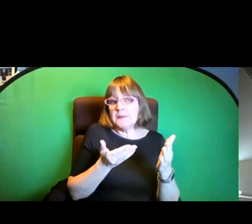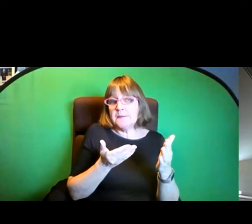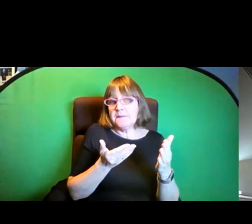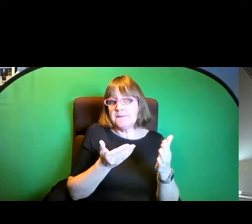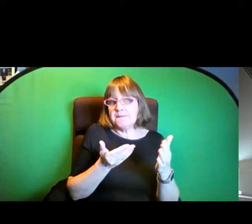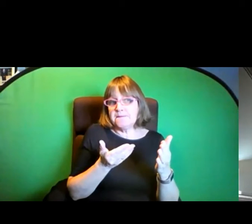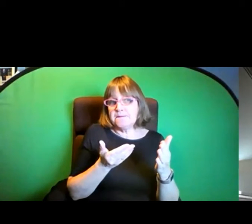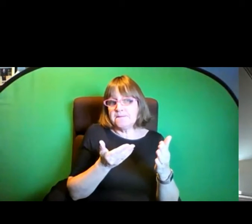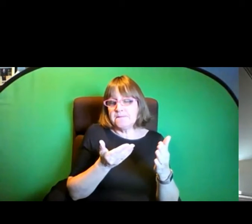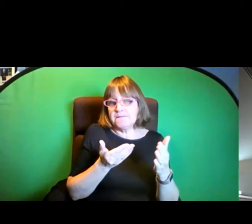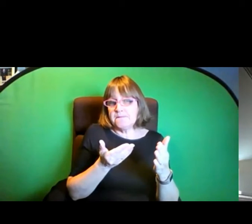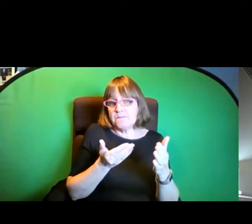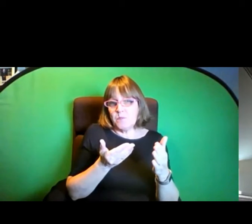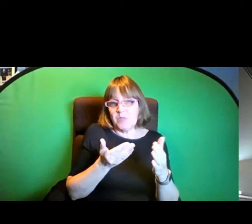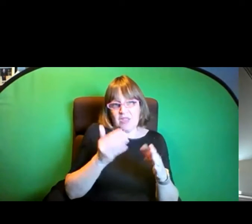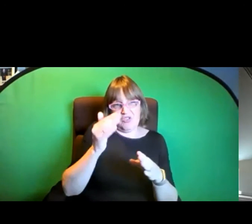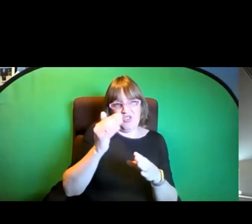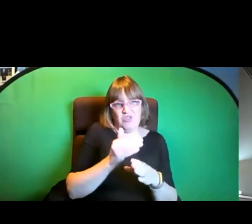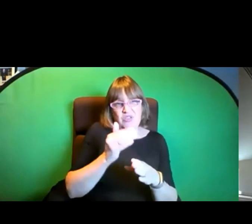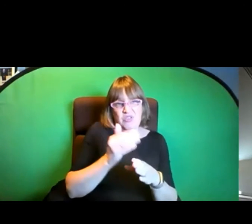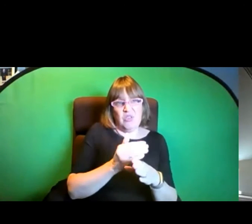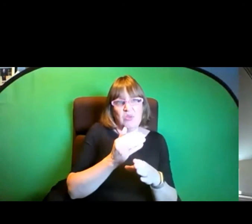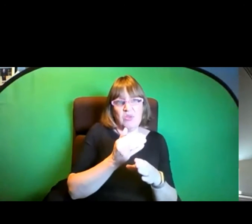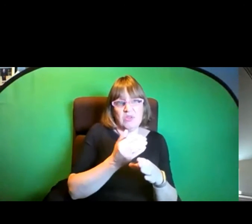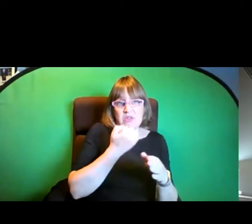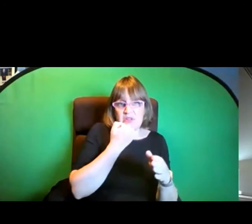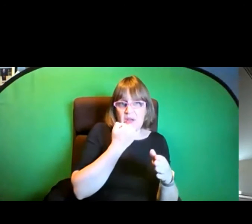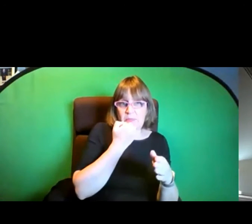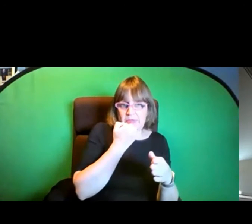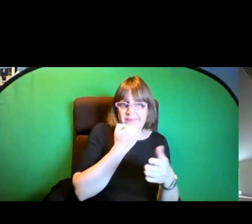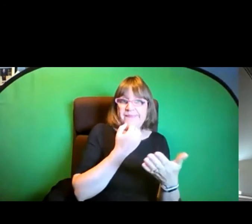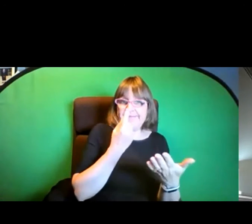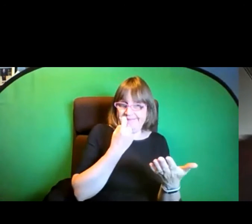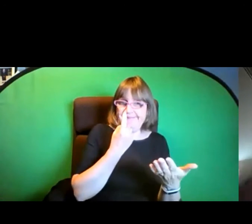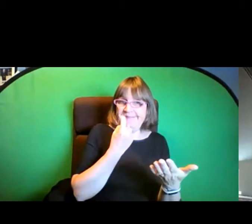the lower figure is unfortunately the more likely outcome that doesn't mean that we'd end